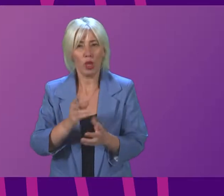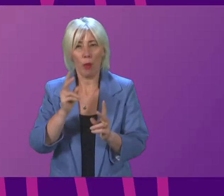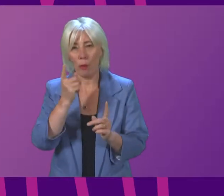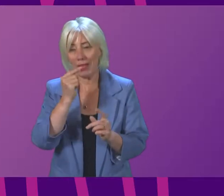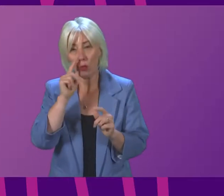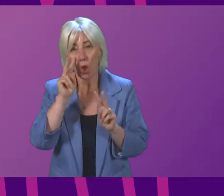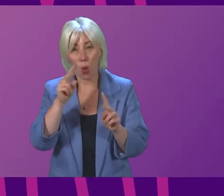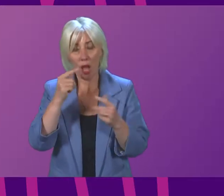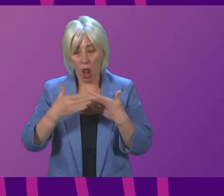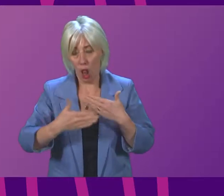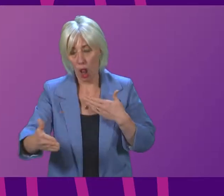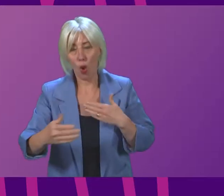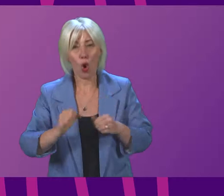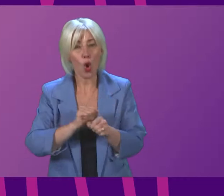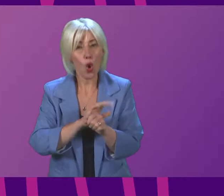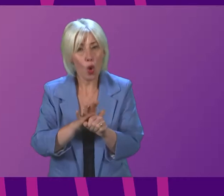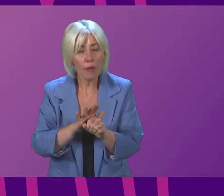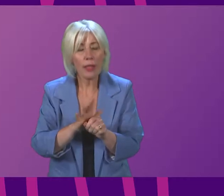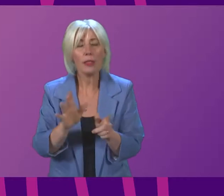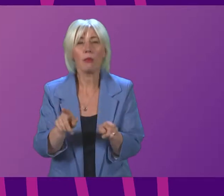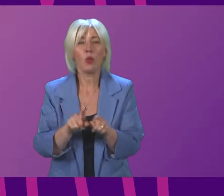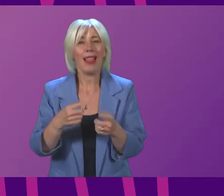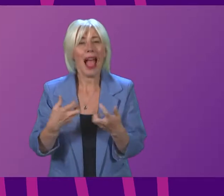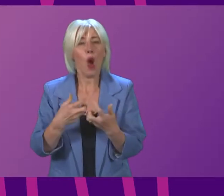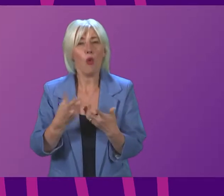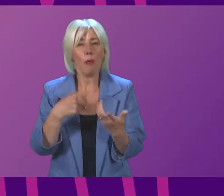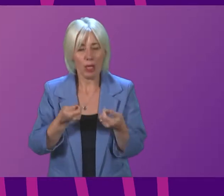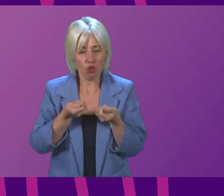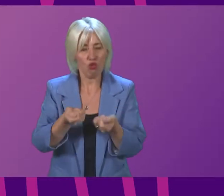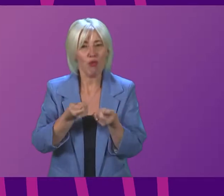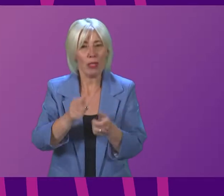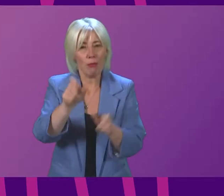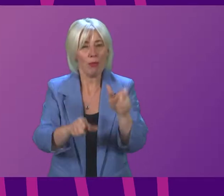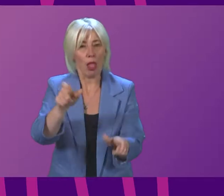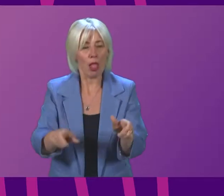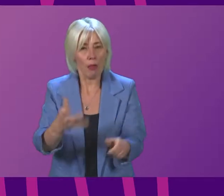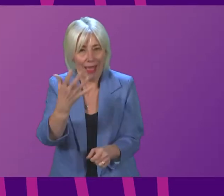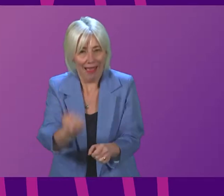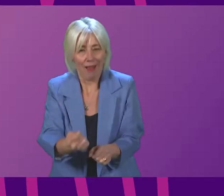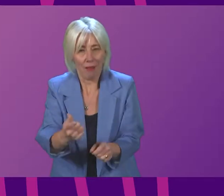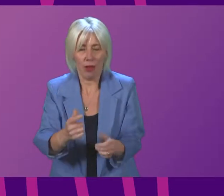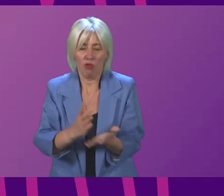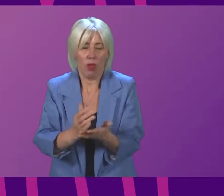and how we have gone about treating patients who suffer from that debilitating condition?